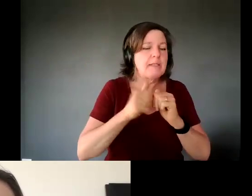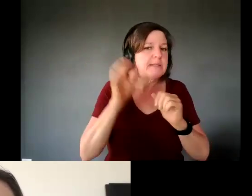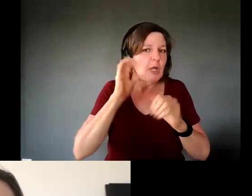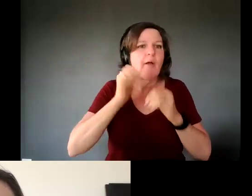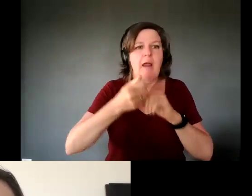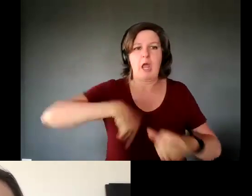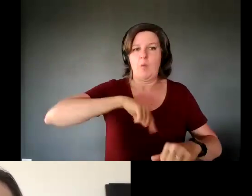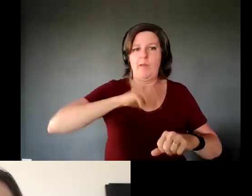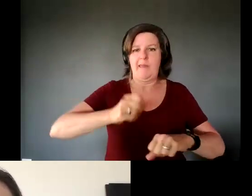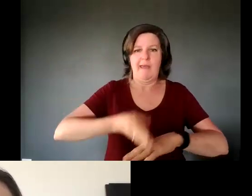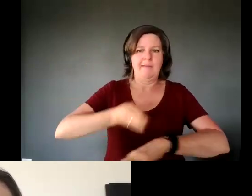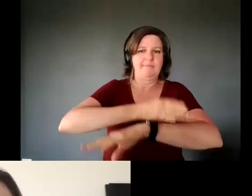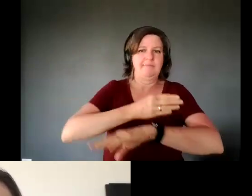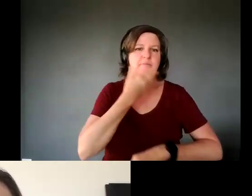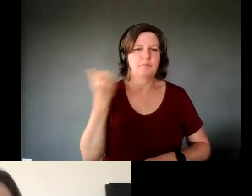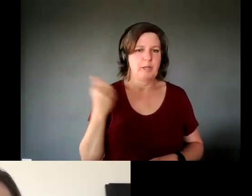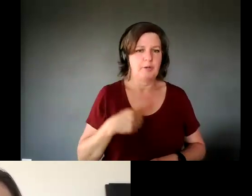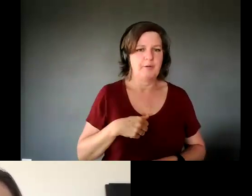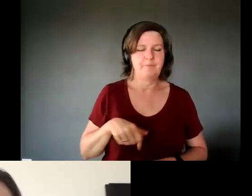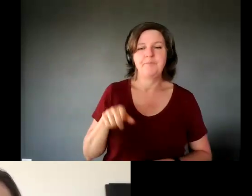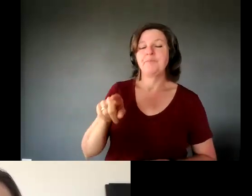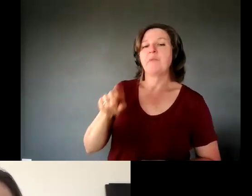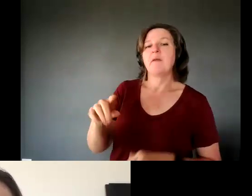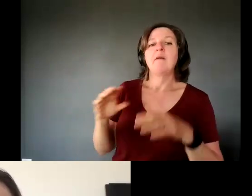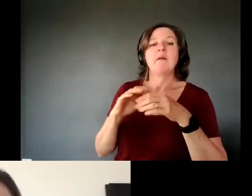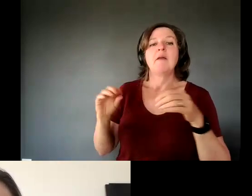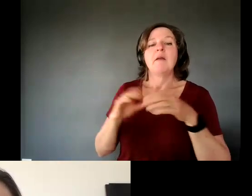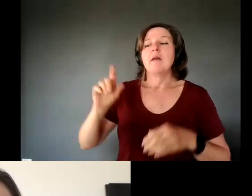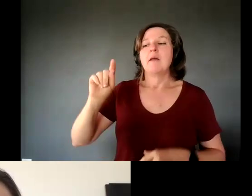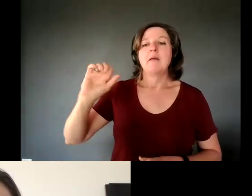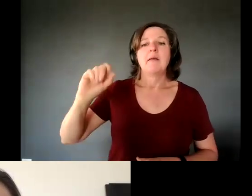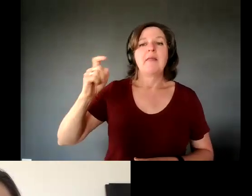There's a comment that the tax credits would be a great incentive.